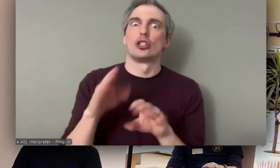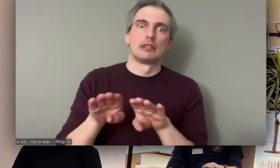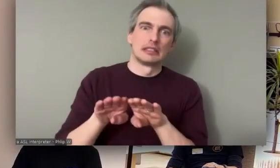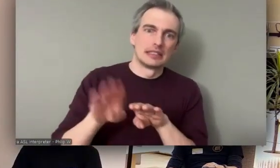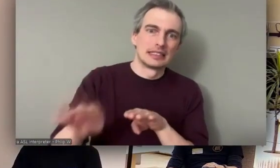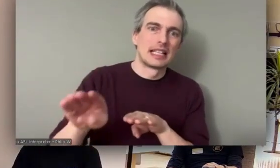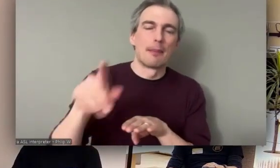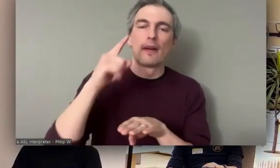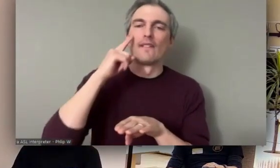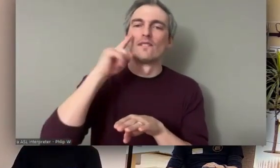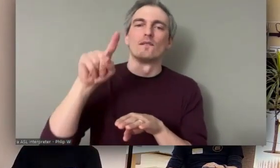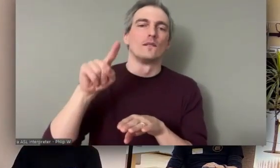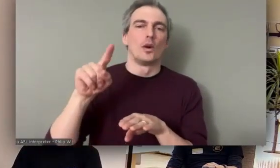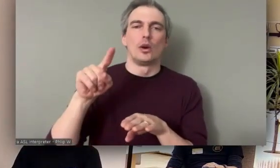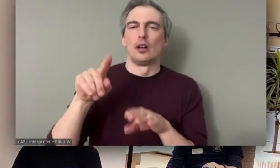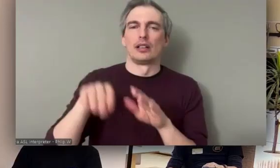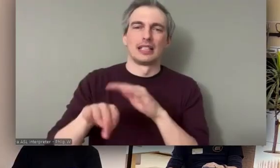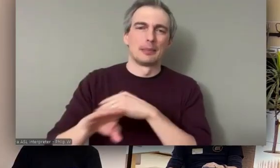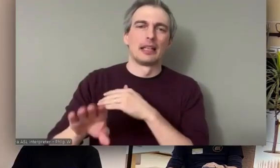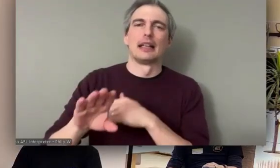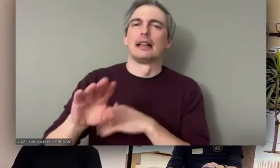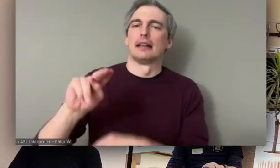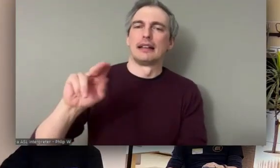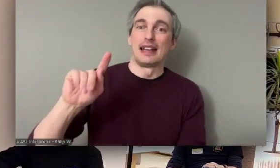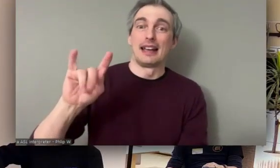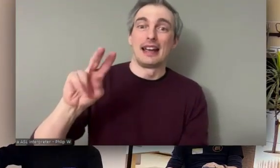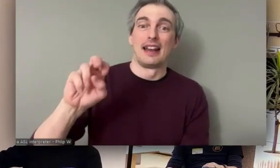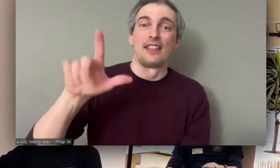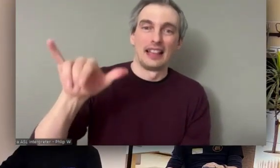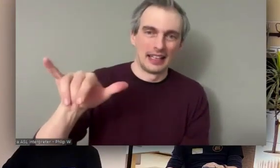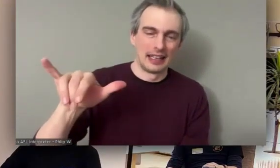Which is very different from what we have with websites and apps.